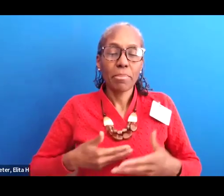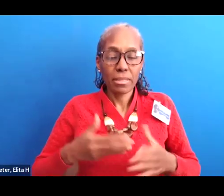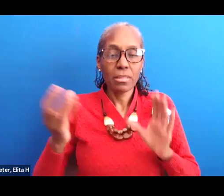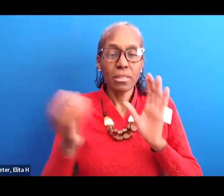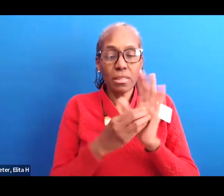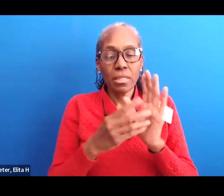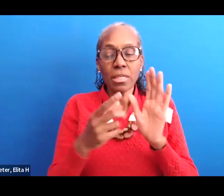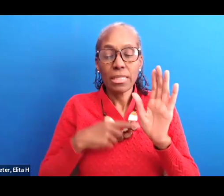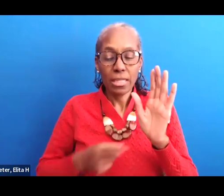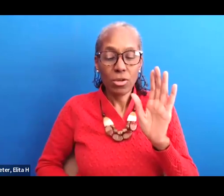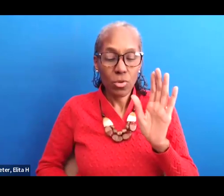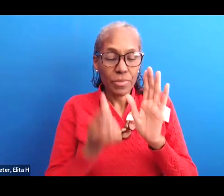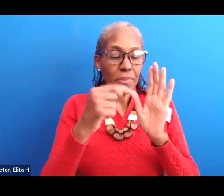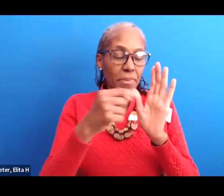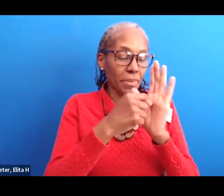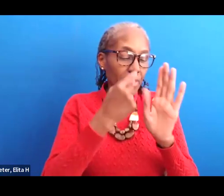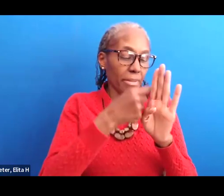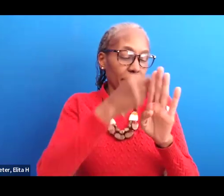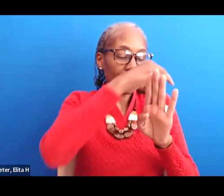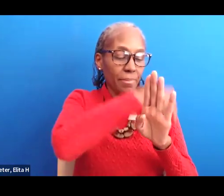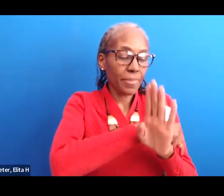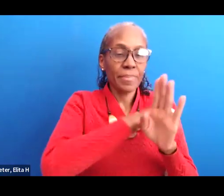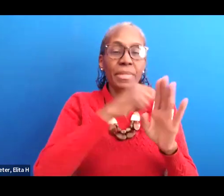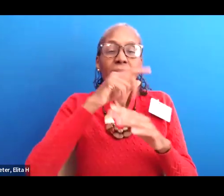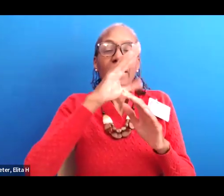belly button and down into the bladder, and the urine is drained